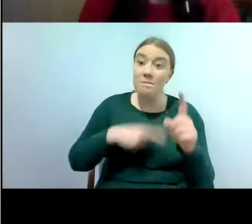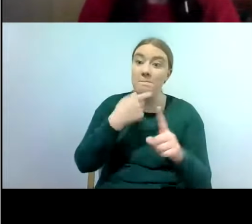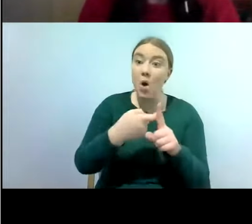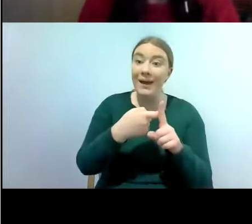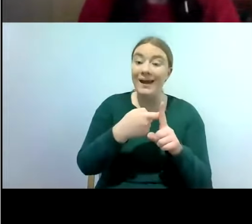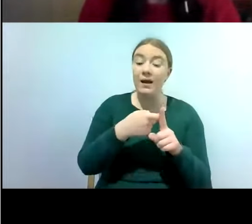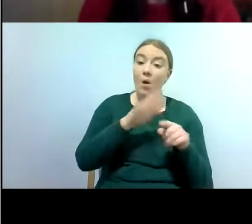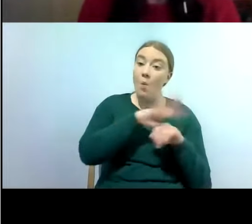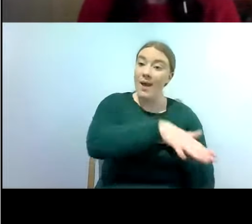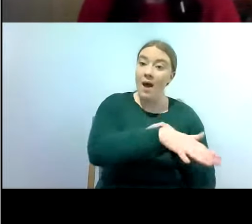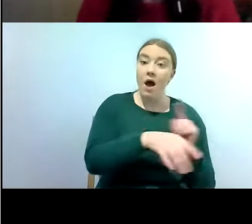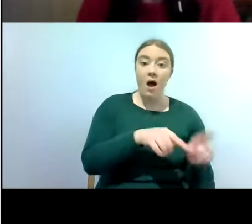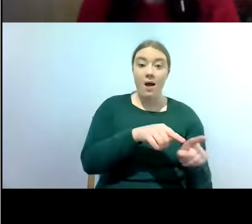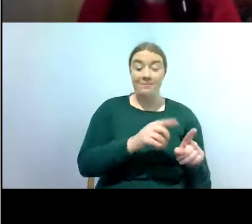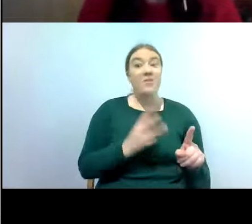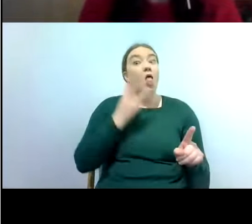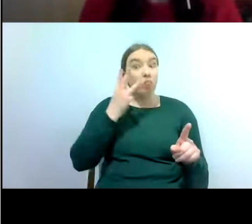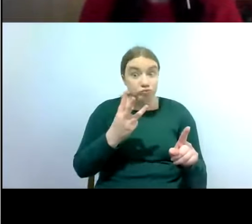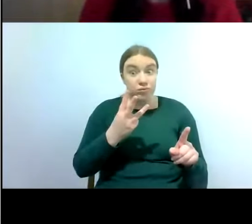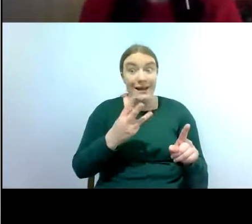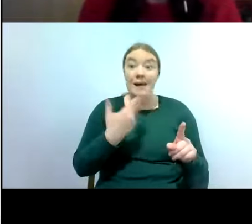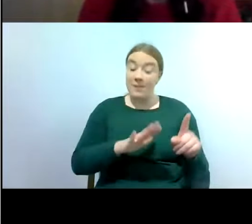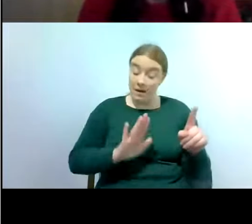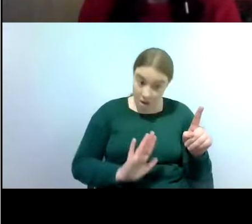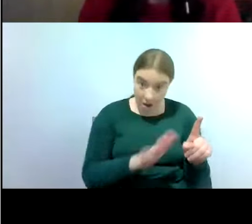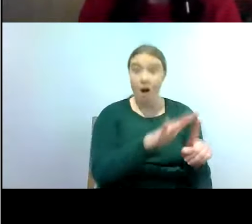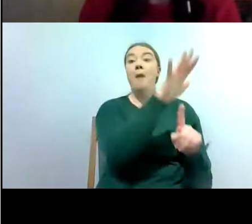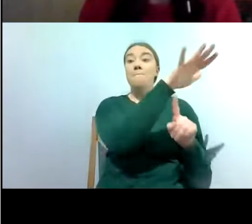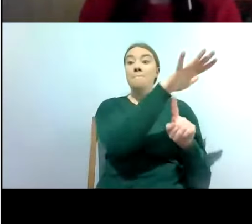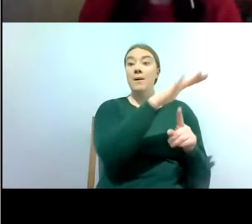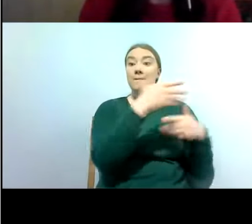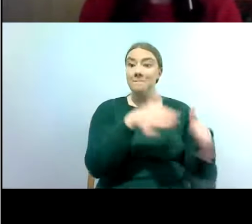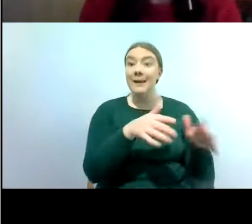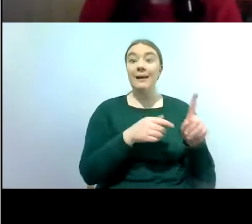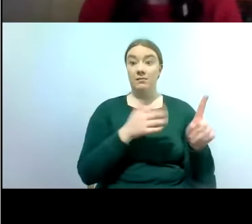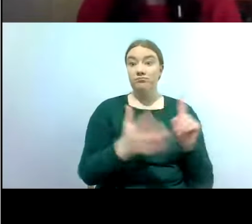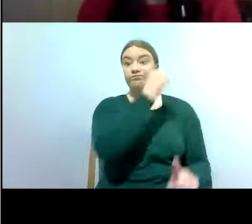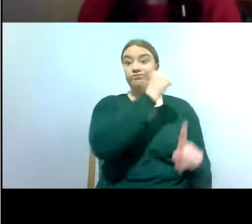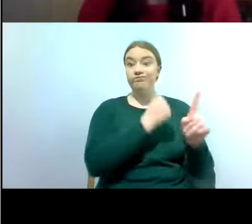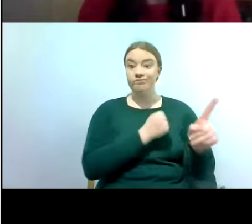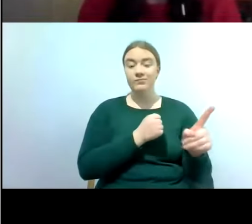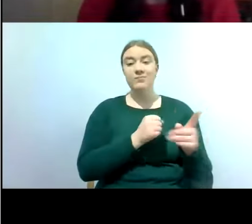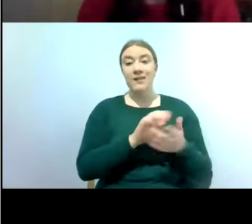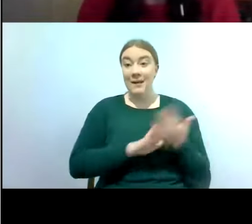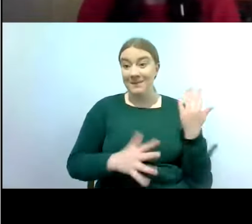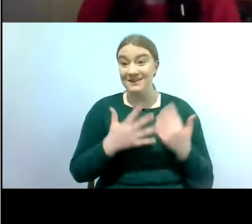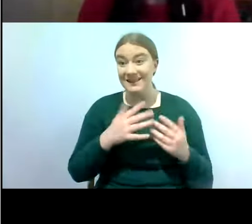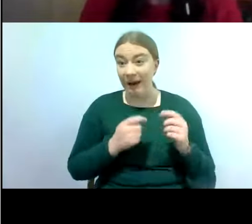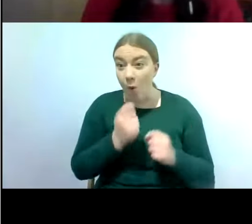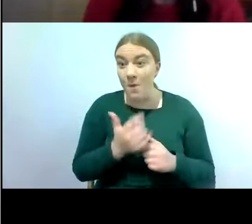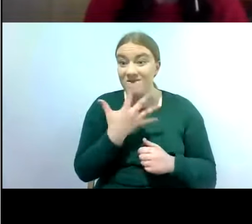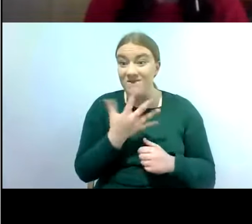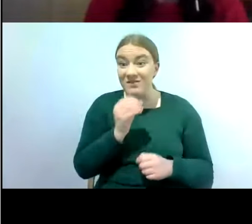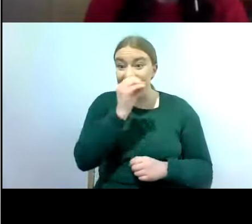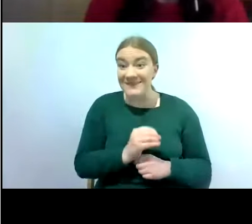those actually successfully went over the weir um so almost almost fifty percent of the fish and for